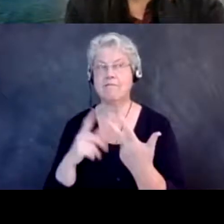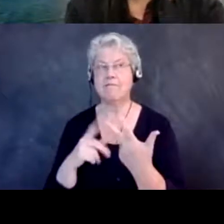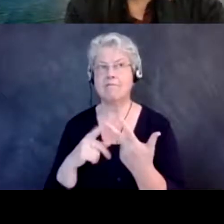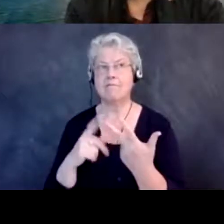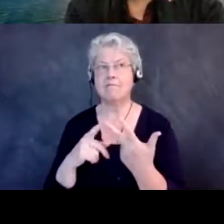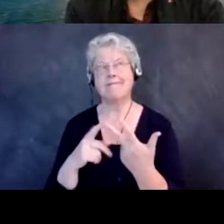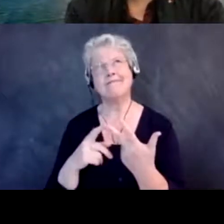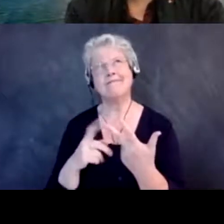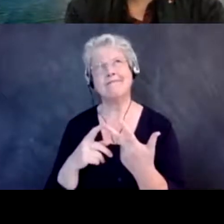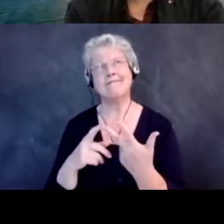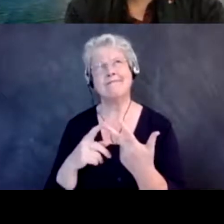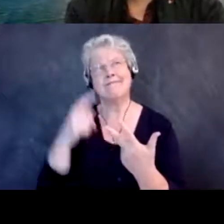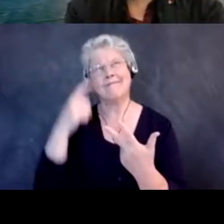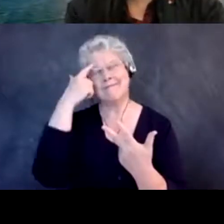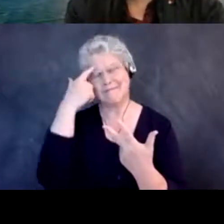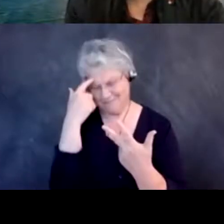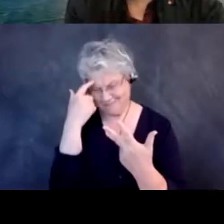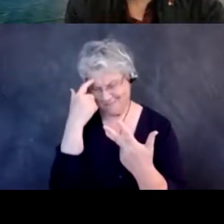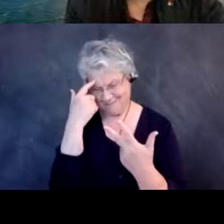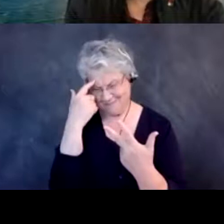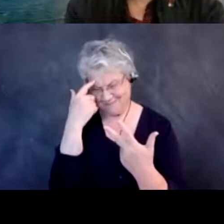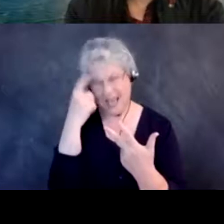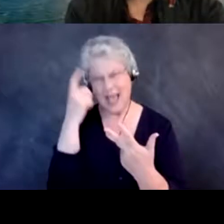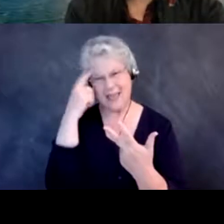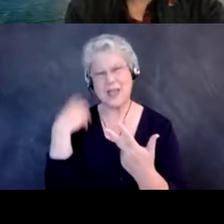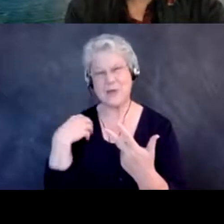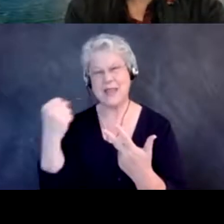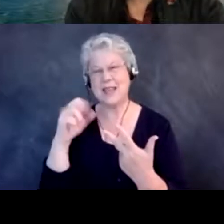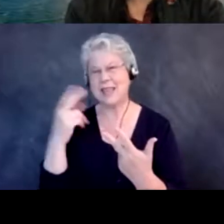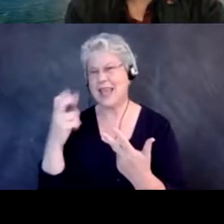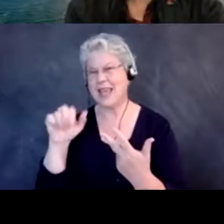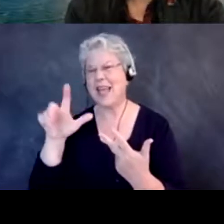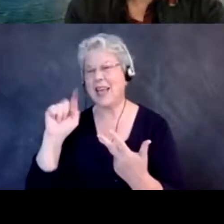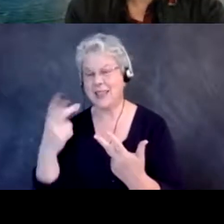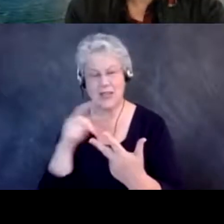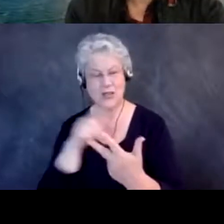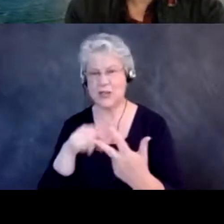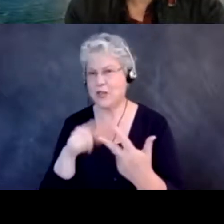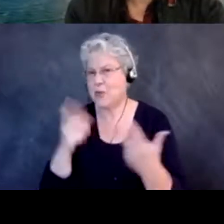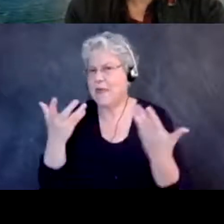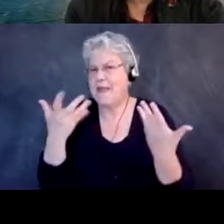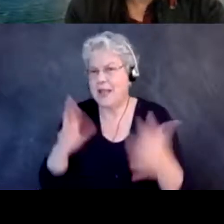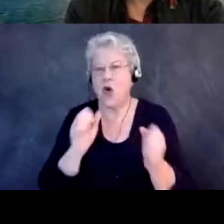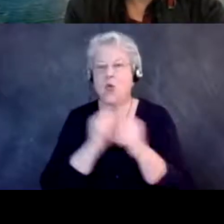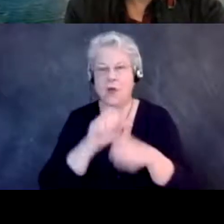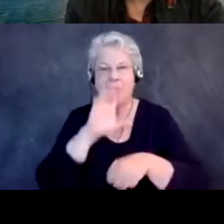I can't remember what the third one was - I think it was health. It only had those three categories.